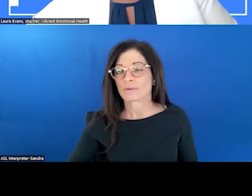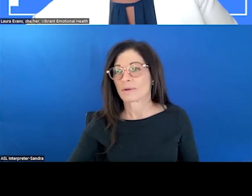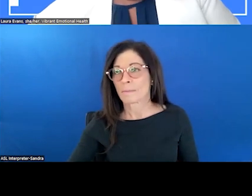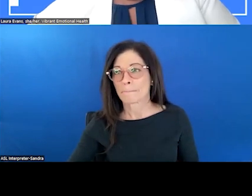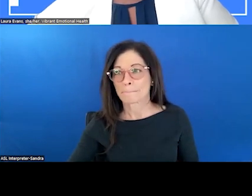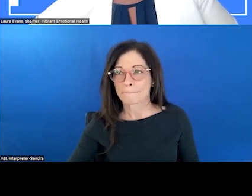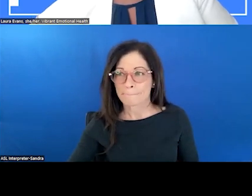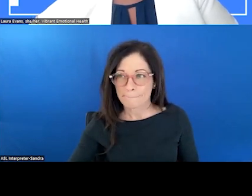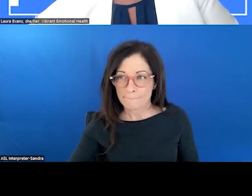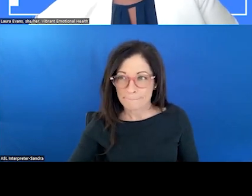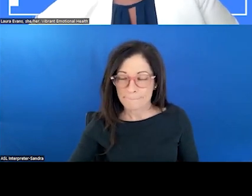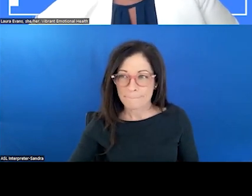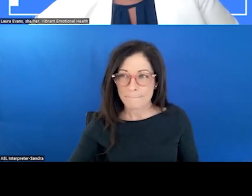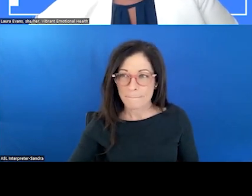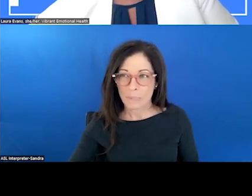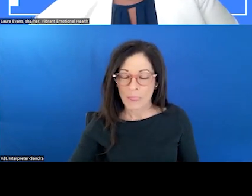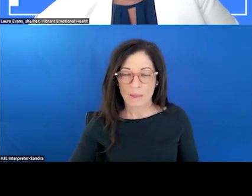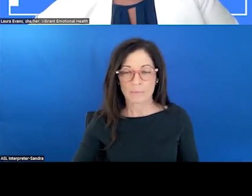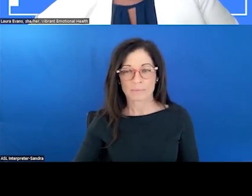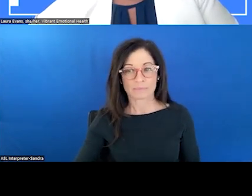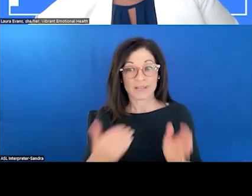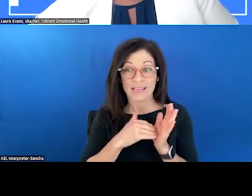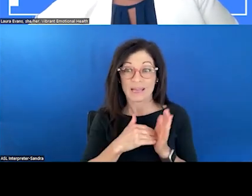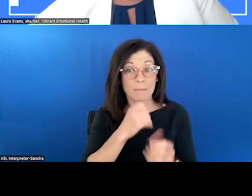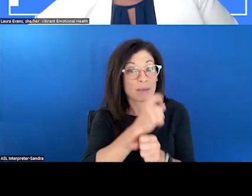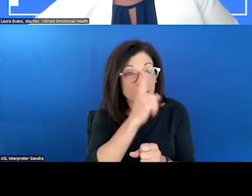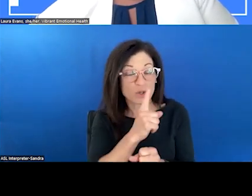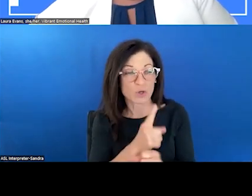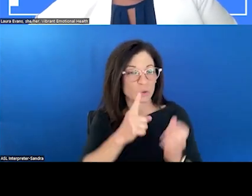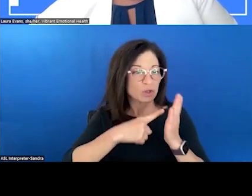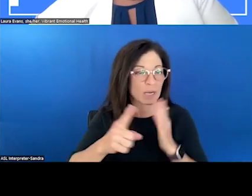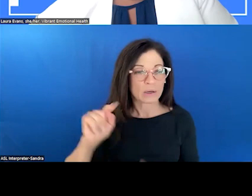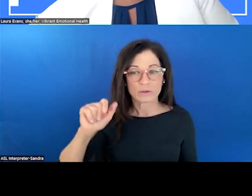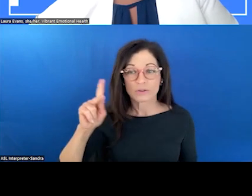AGAIN, CHECK OUT THE WEBSITE.